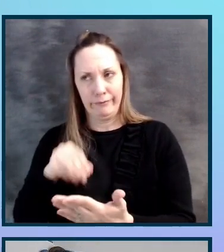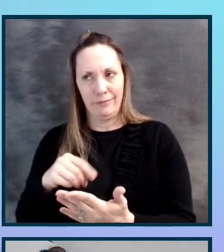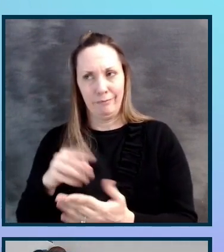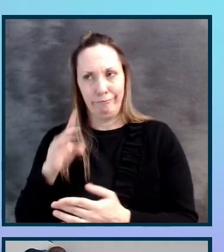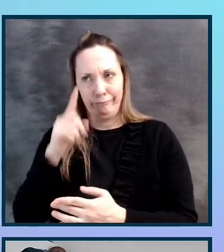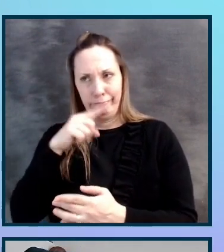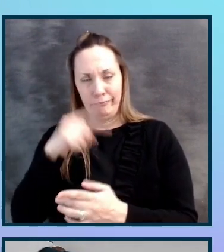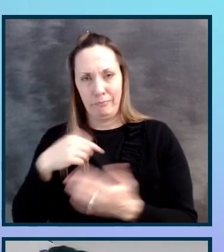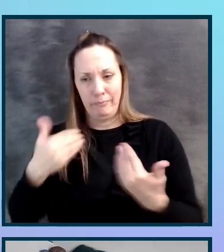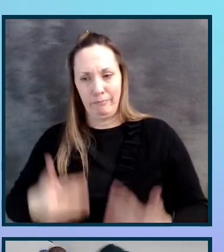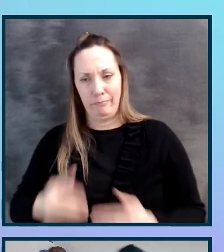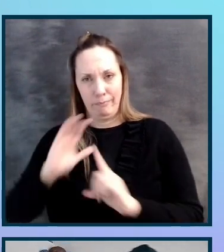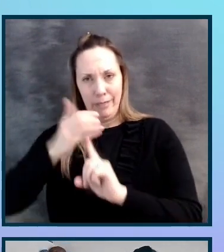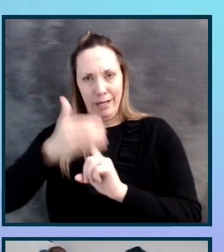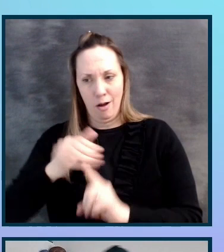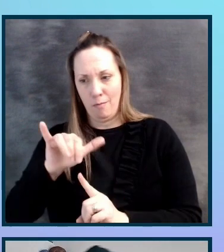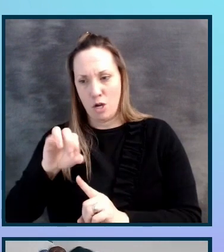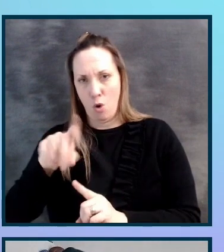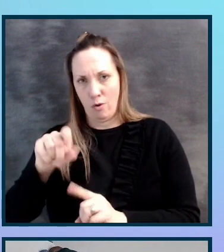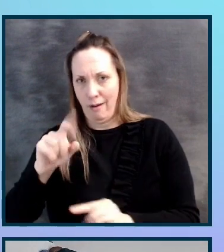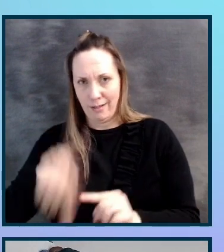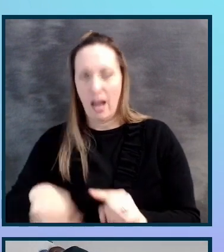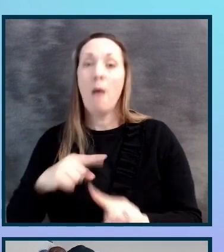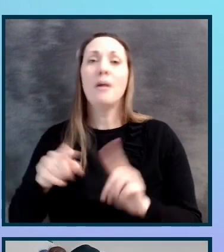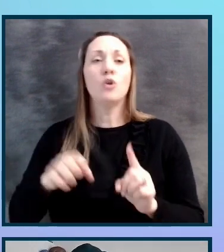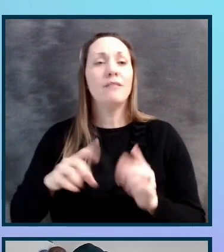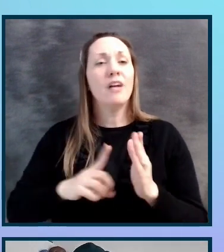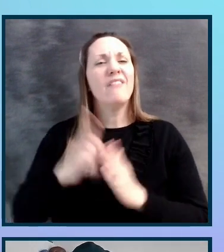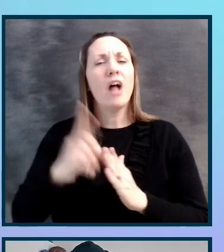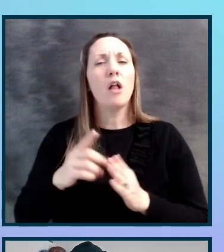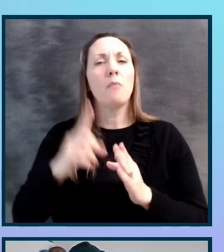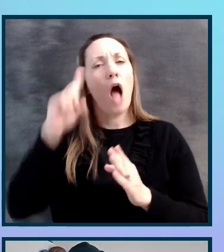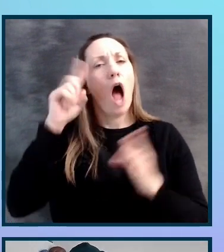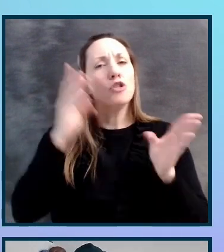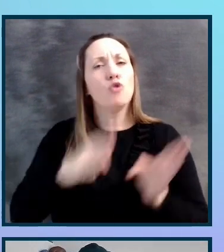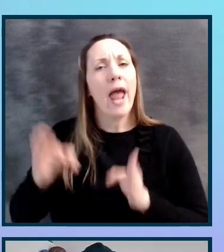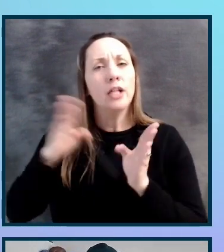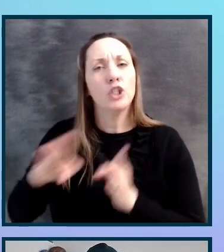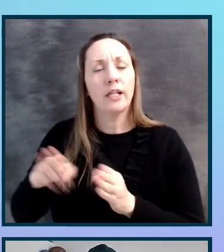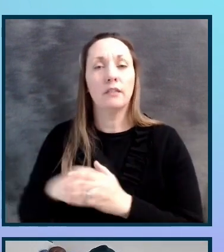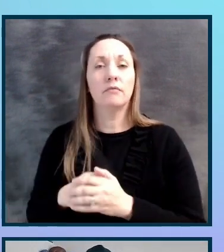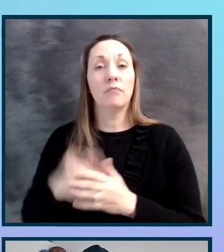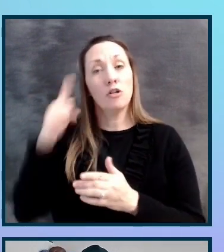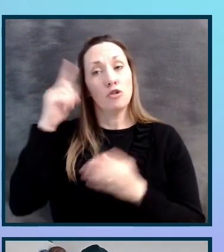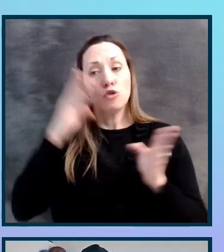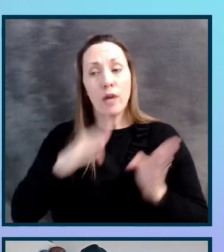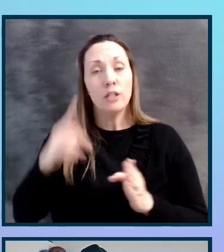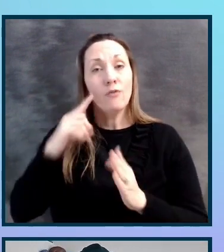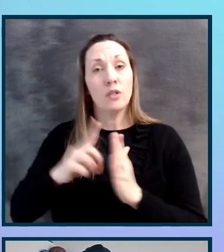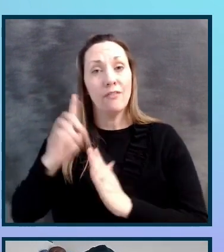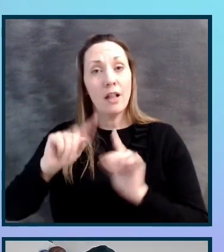to create a strategy for developers, right? And so strategies to use for development teams are broken down to three main categories.